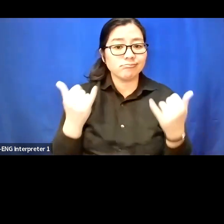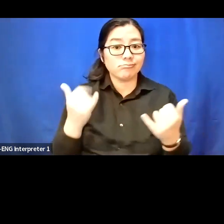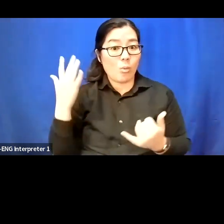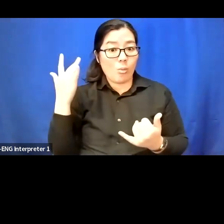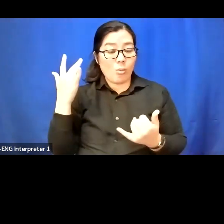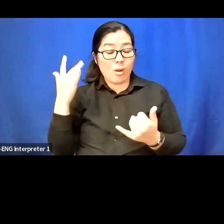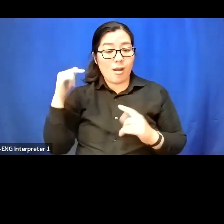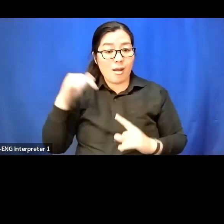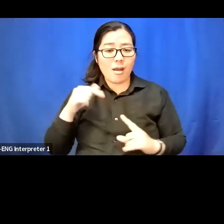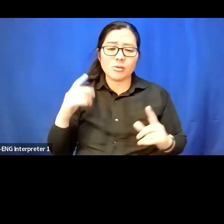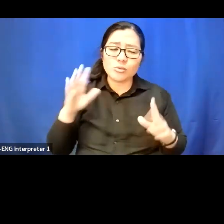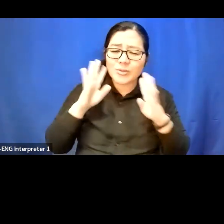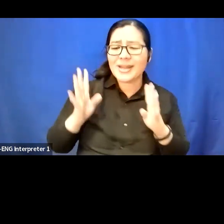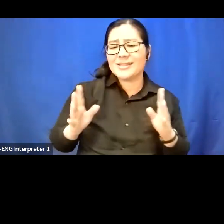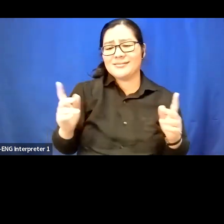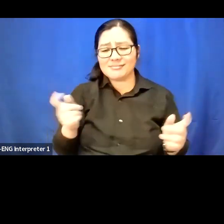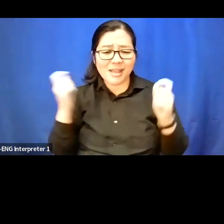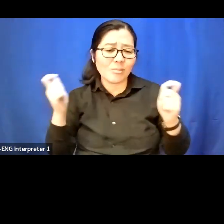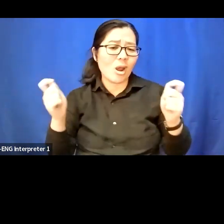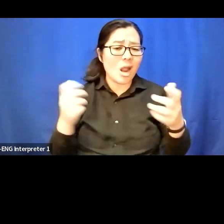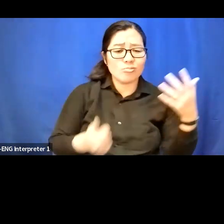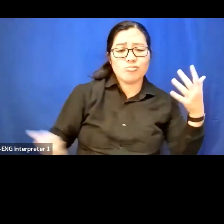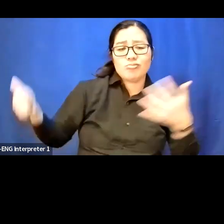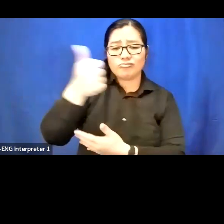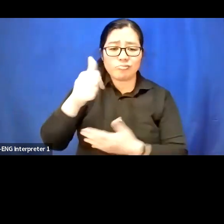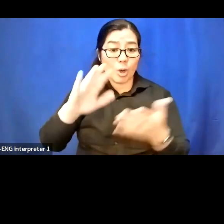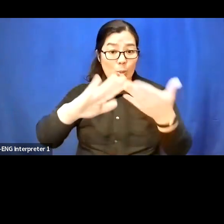and prioritizing community is absolutely at the core